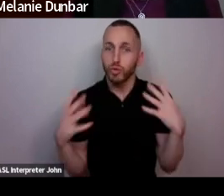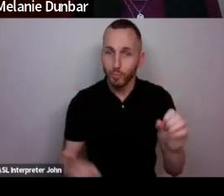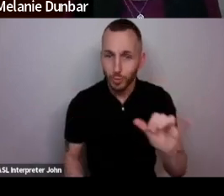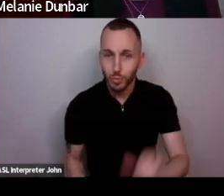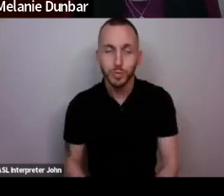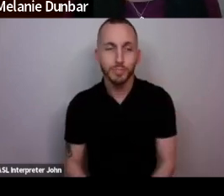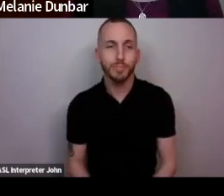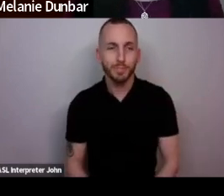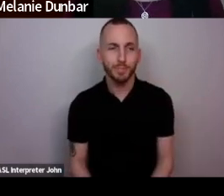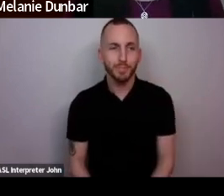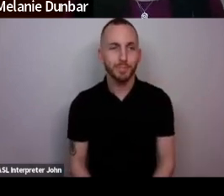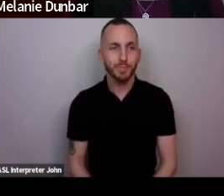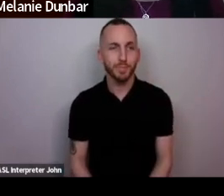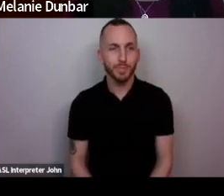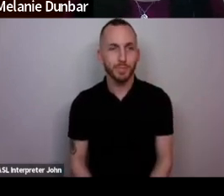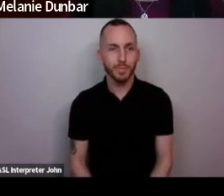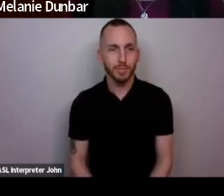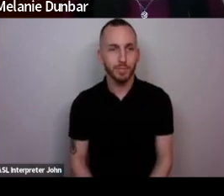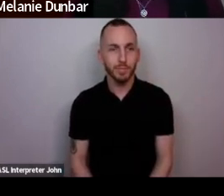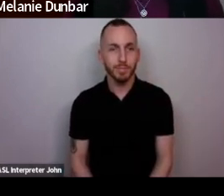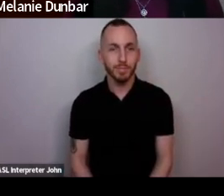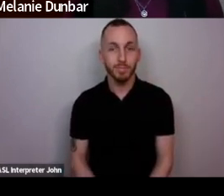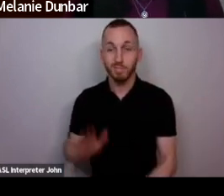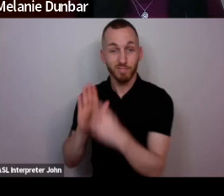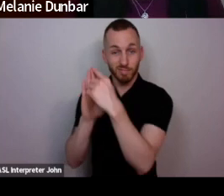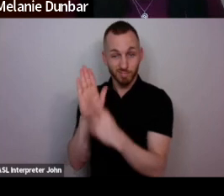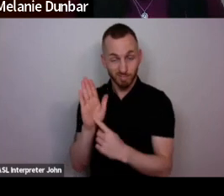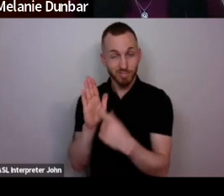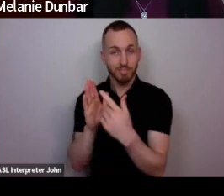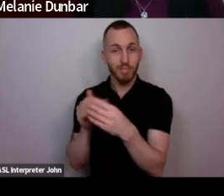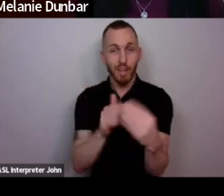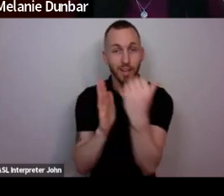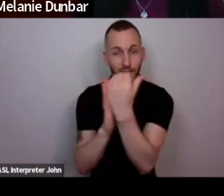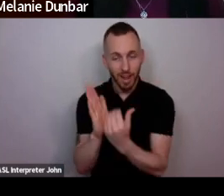The Disaster Emotional Care Guidelines were developed in 2019. They are designed to be